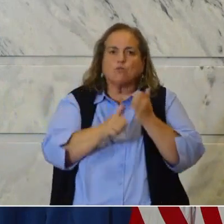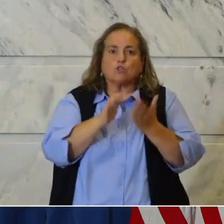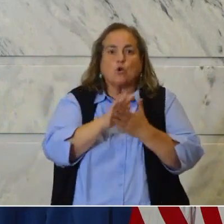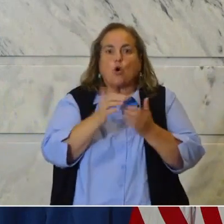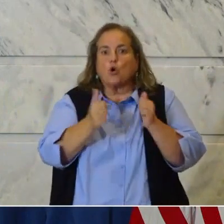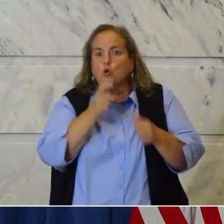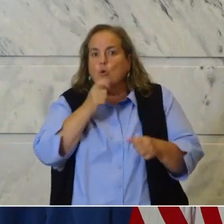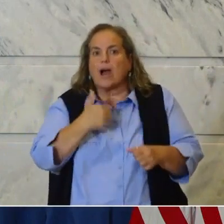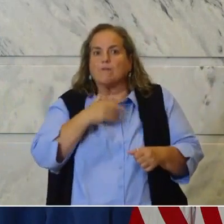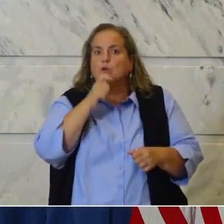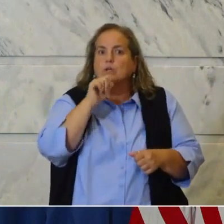those steps. Lawrence.